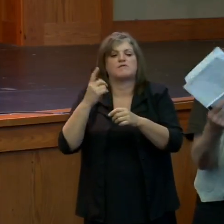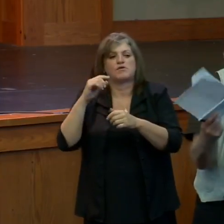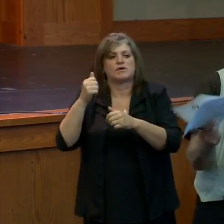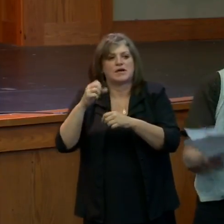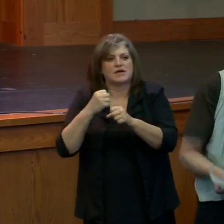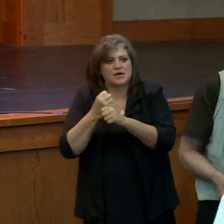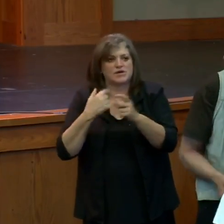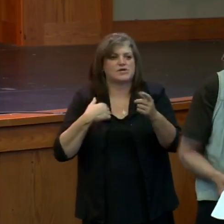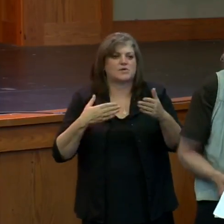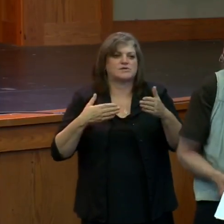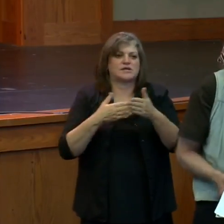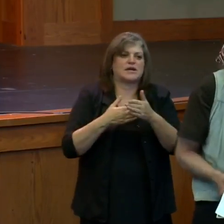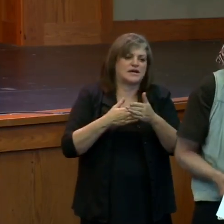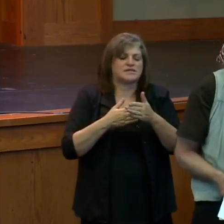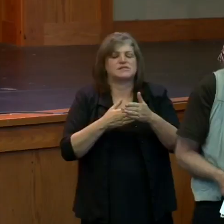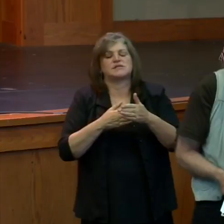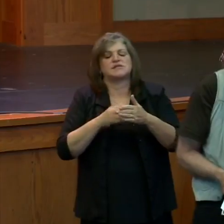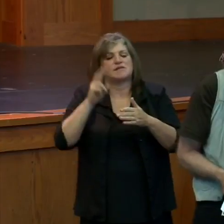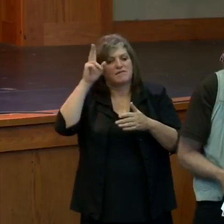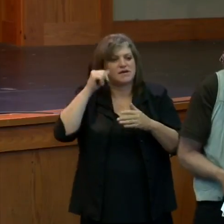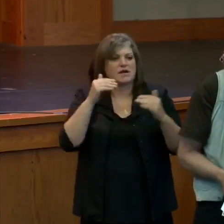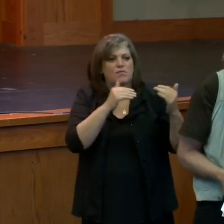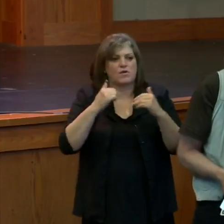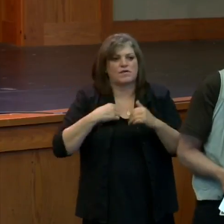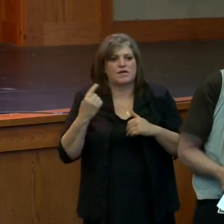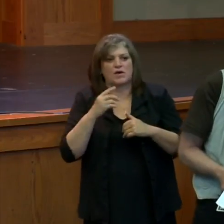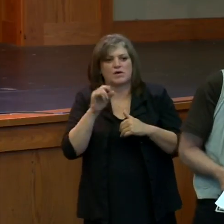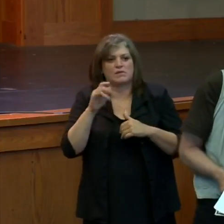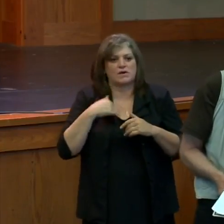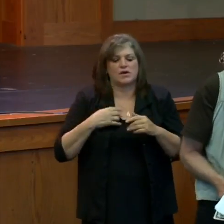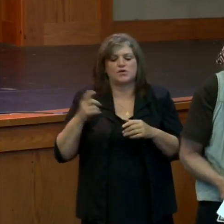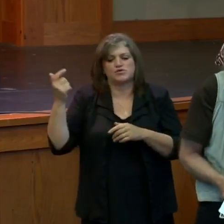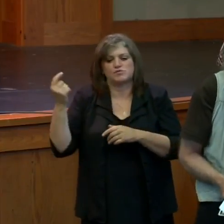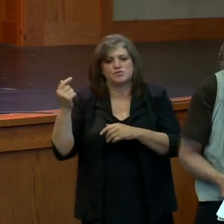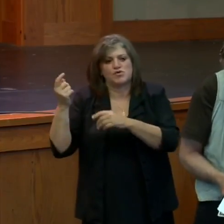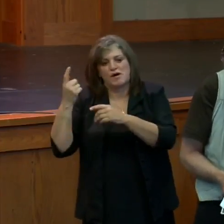PROBABLY THE ONLY AMERICAN DIPLOMAT IN THE WORLD WHO SUBSCRIBES TO THE BLACK PANTHER NEWSPAPER.